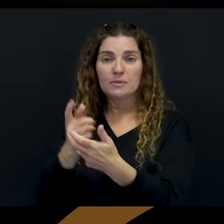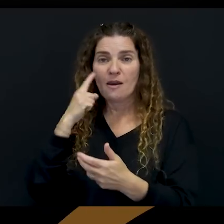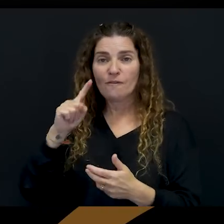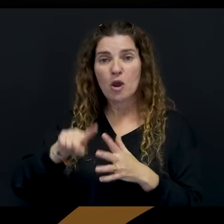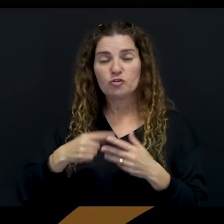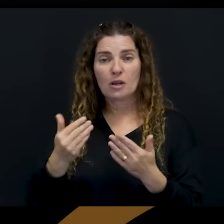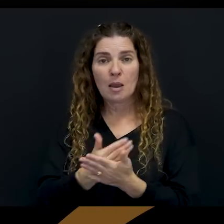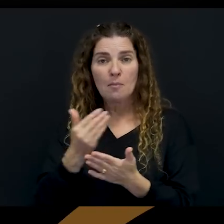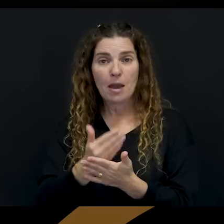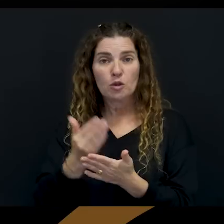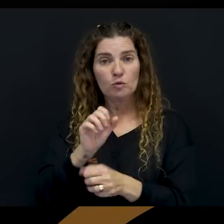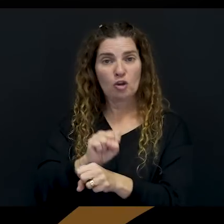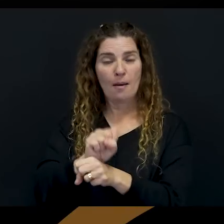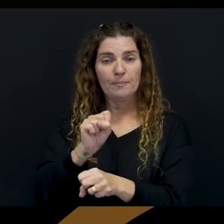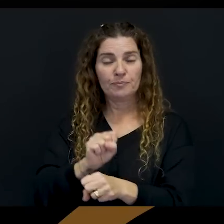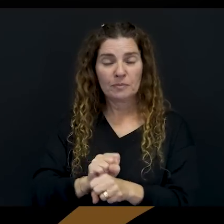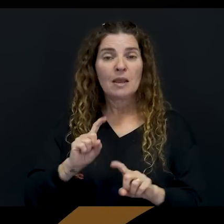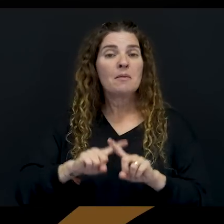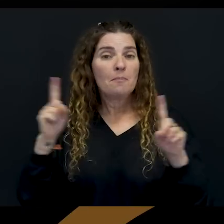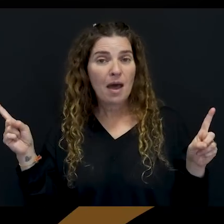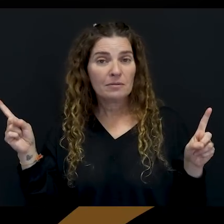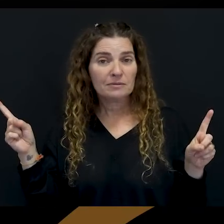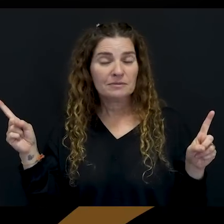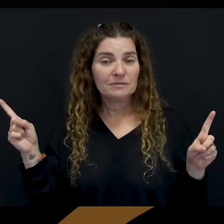But you know what? I didn't have to be embarrassed at Kellogg.